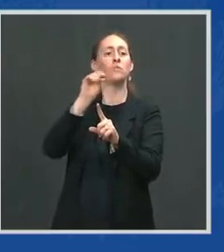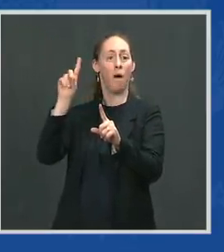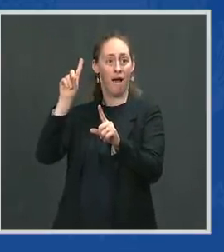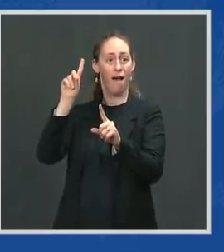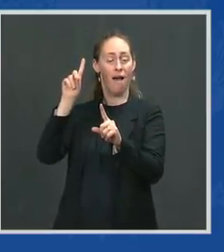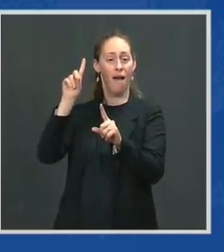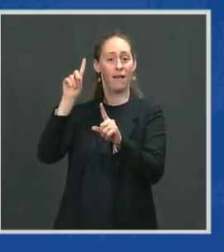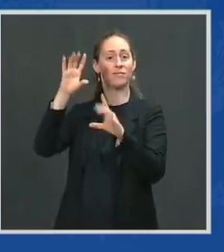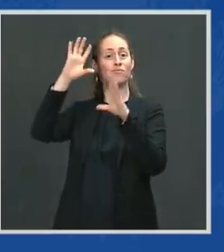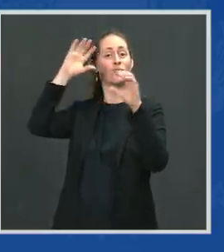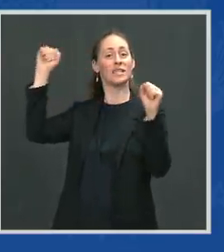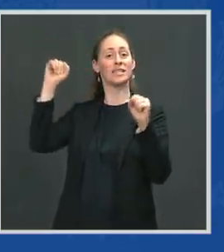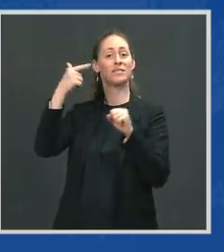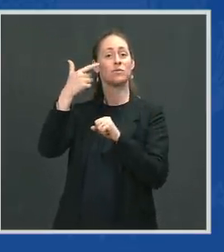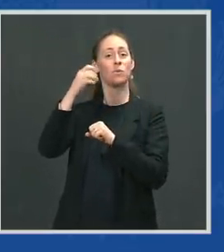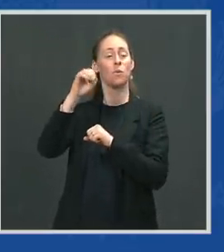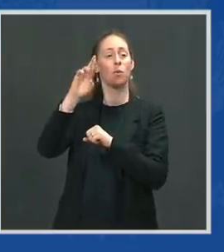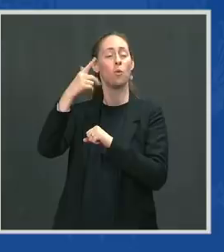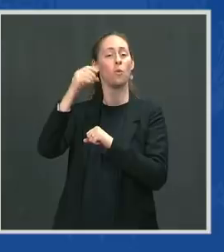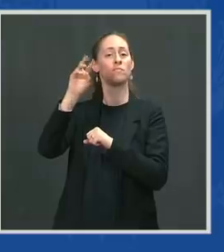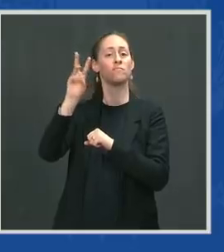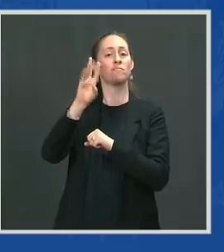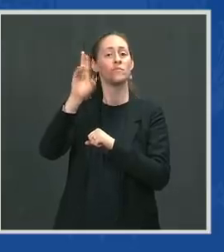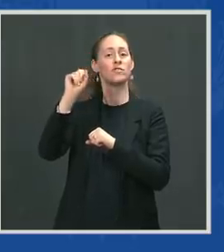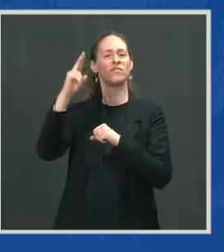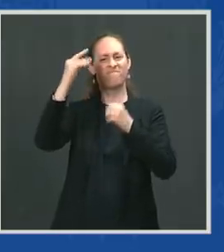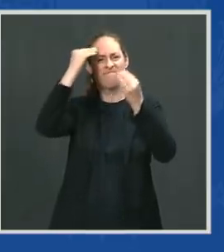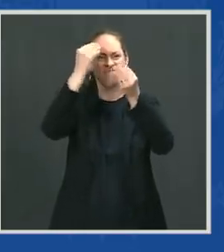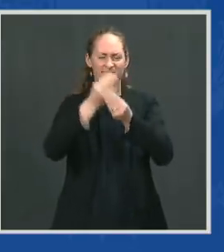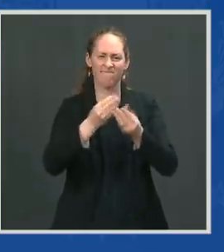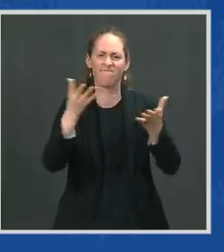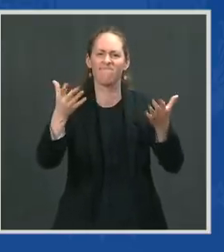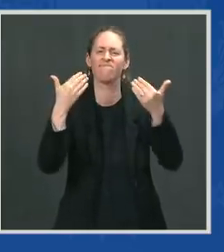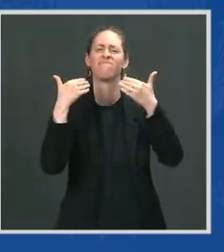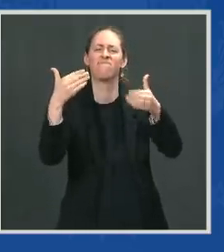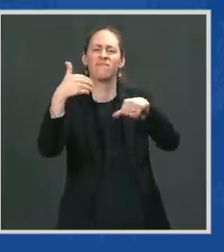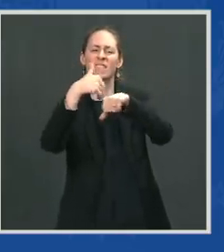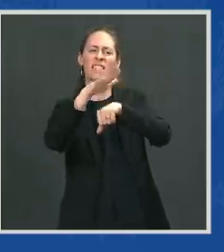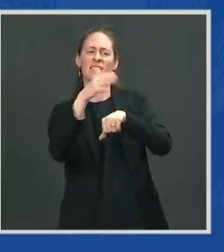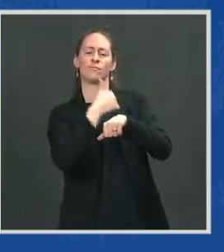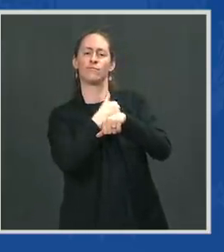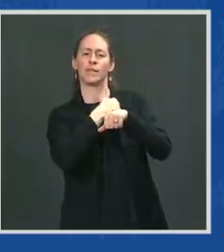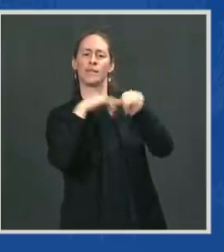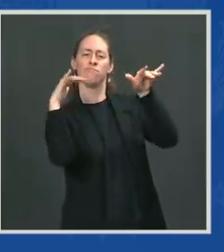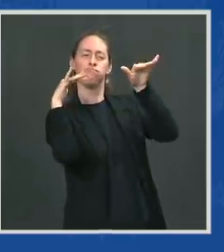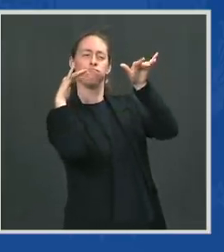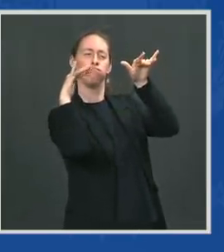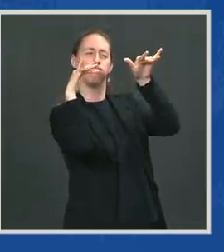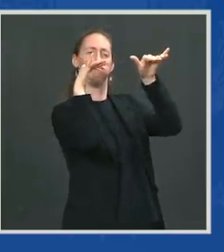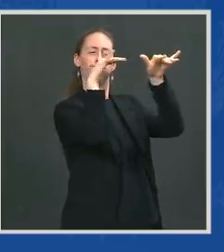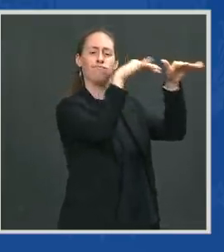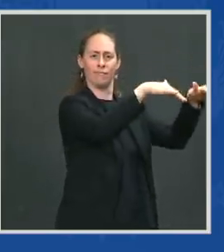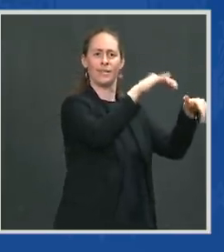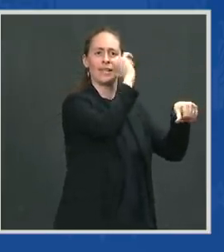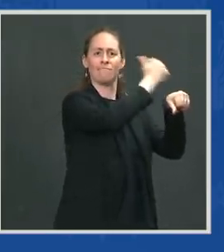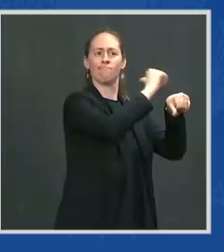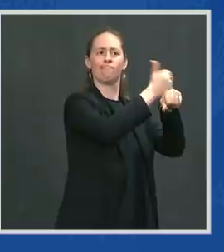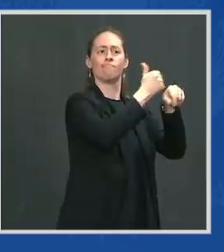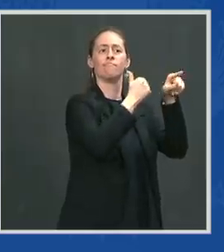that the United States military had begun strikes on terrorist training camps in Afghanistan. It was just weeks --